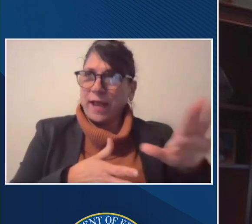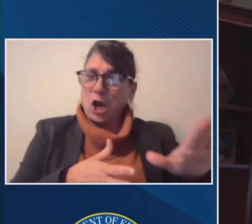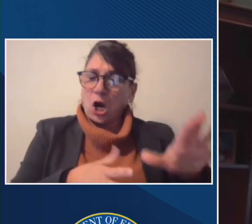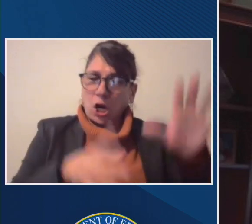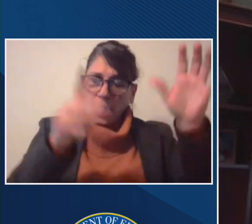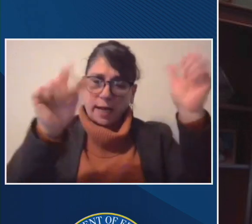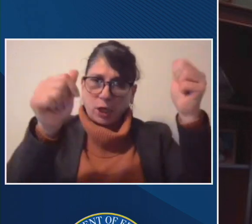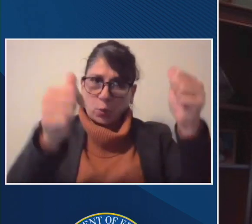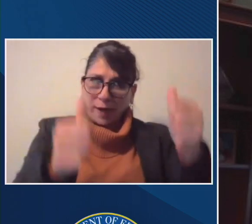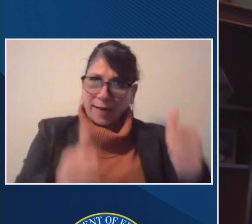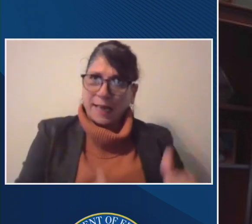due back to them.